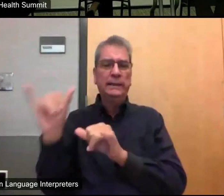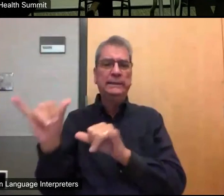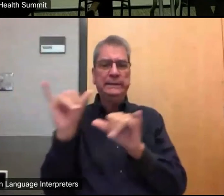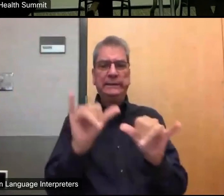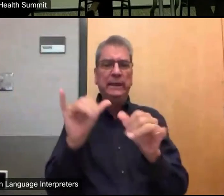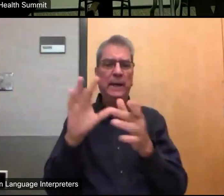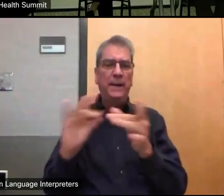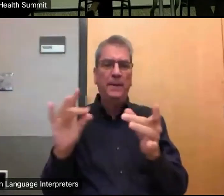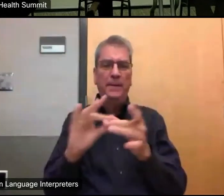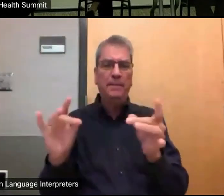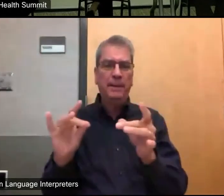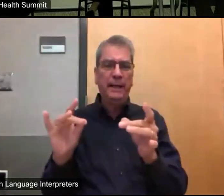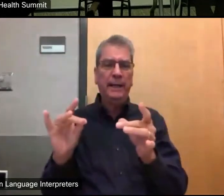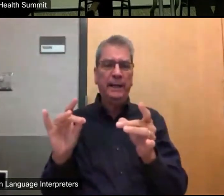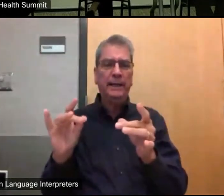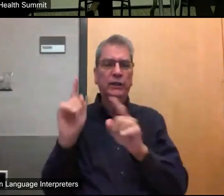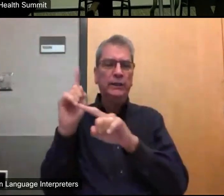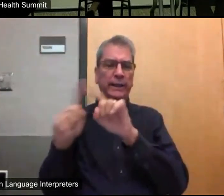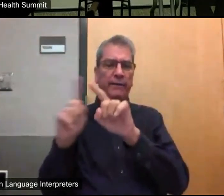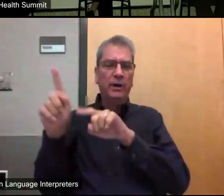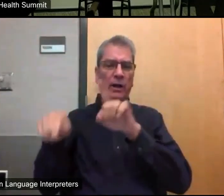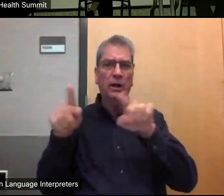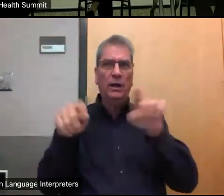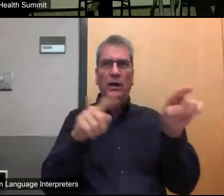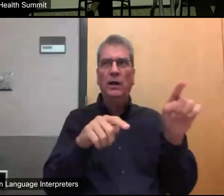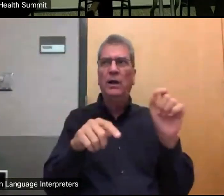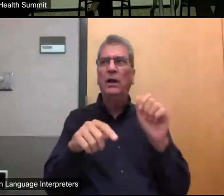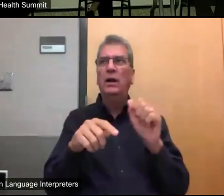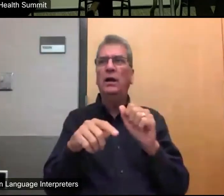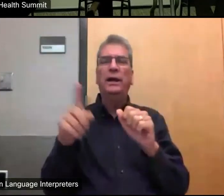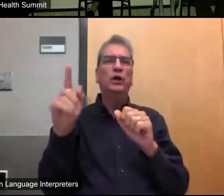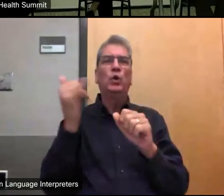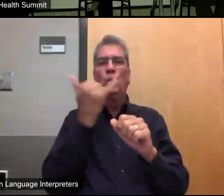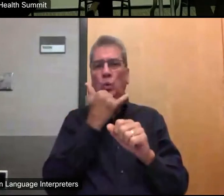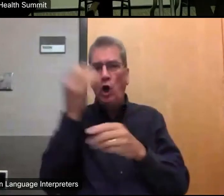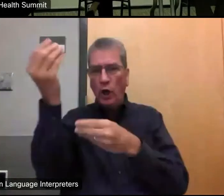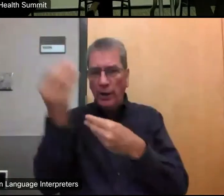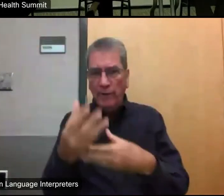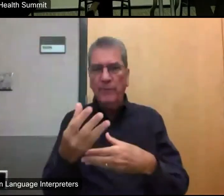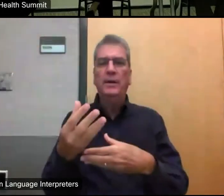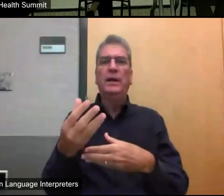uh, before published. So, there are some misinformation this information. So I want to hear your comments